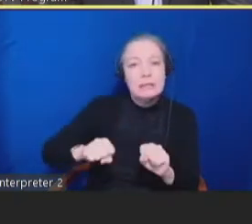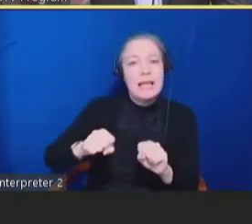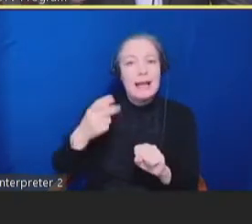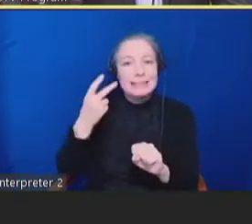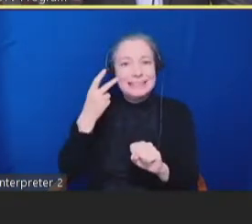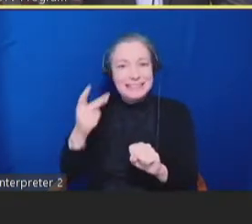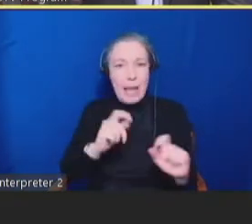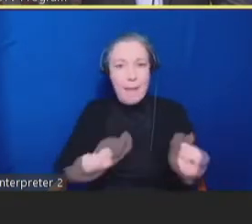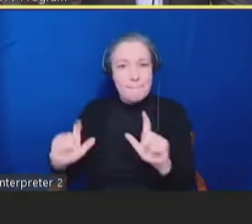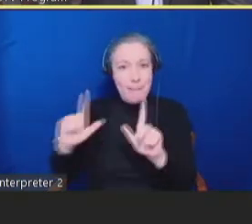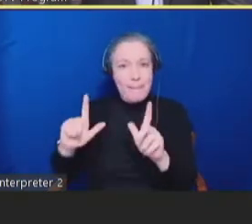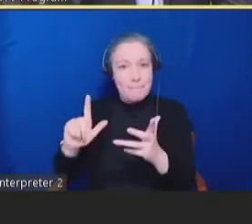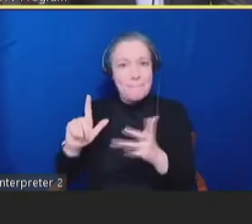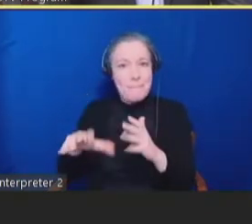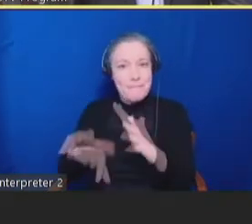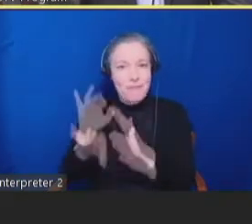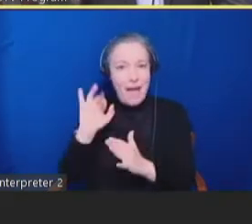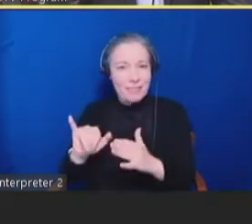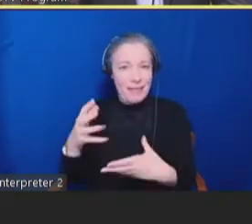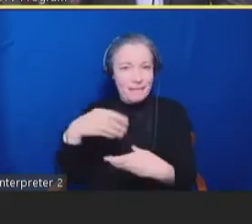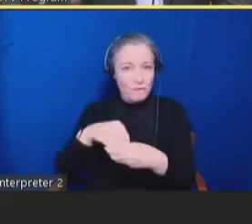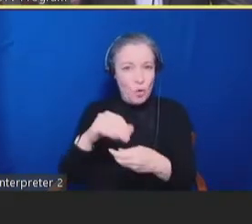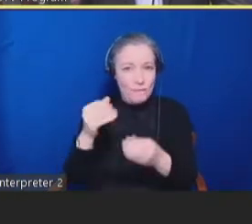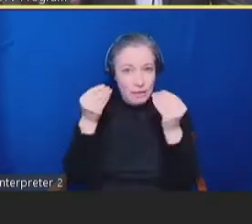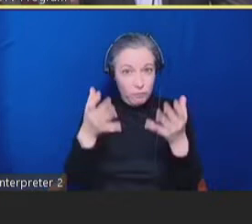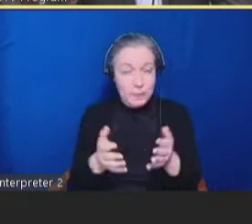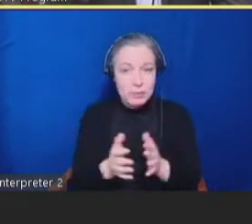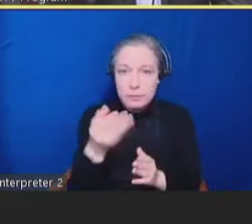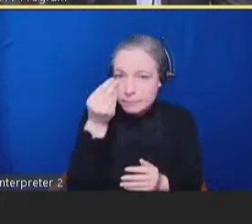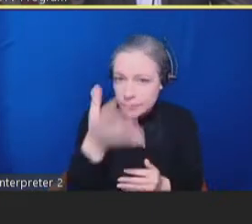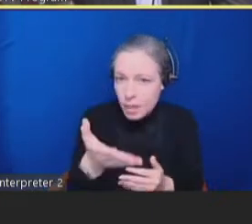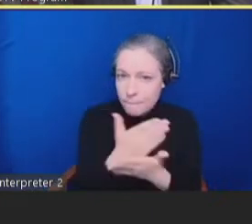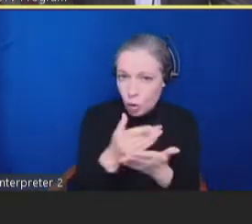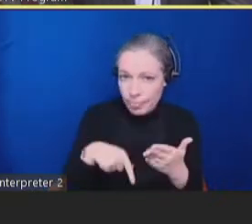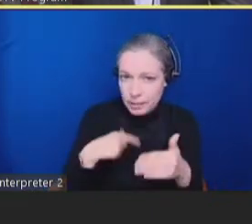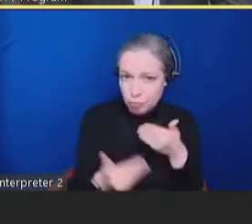in that information. As part of this process -- and I think for the previous subcommittee